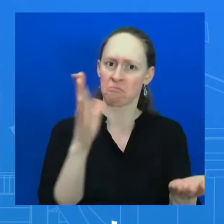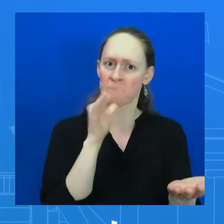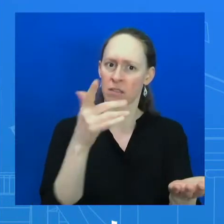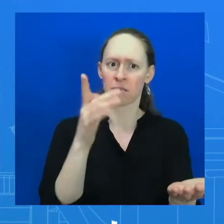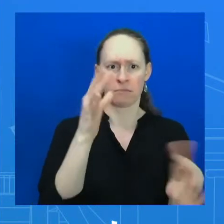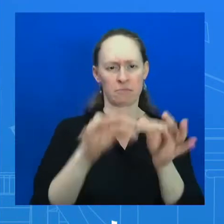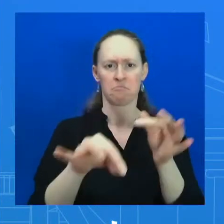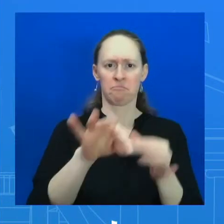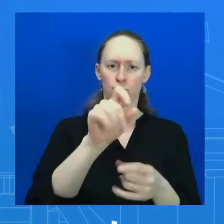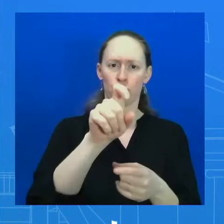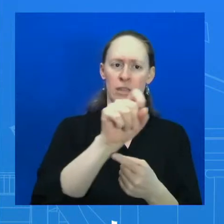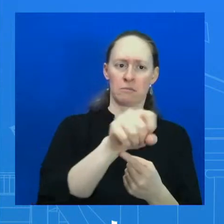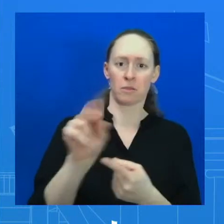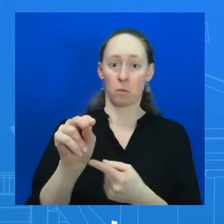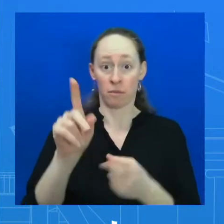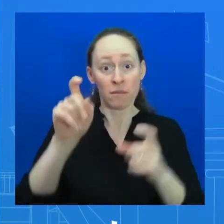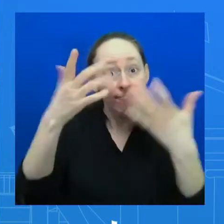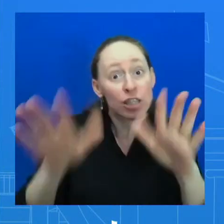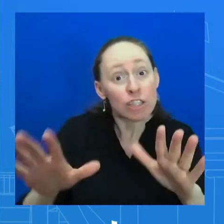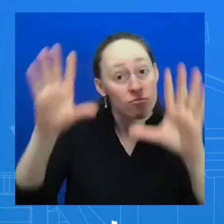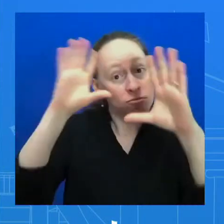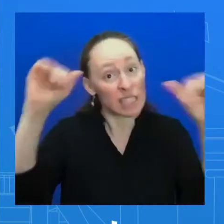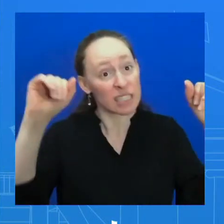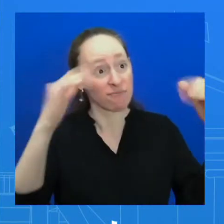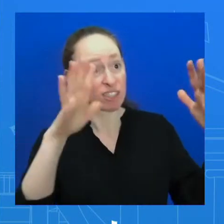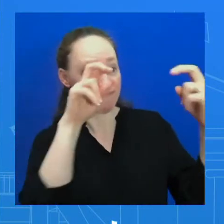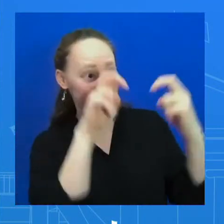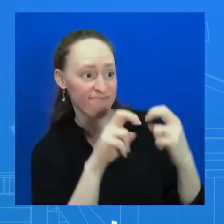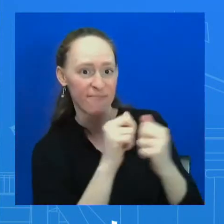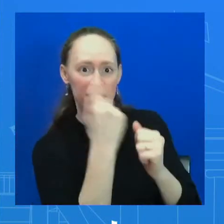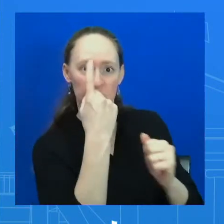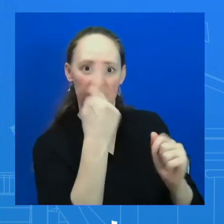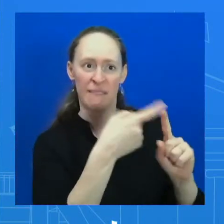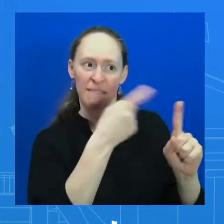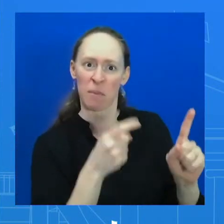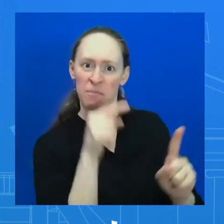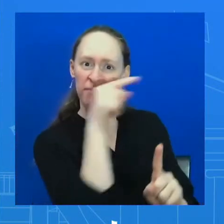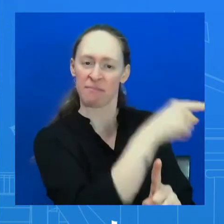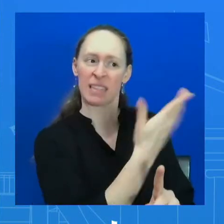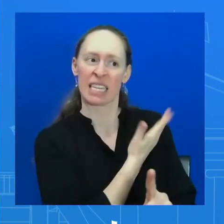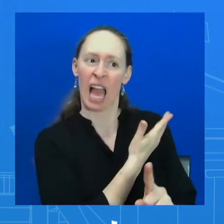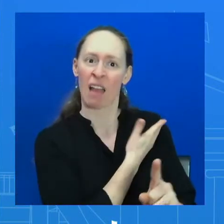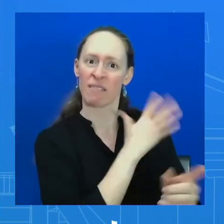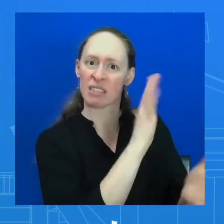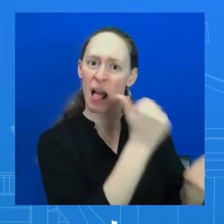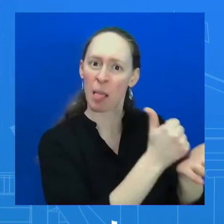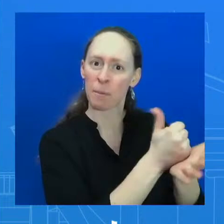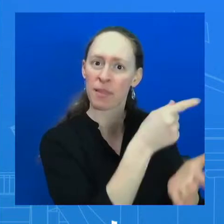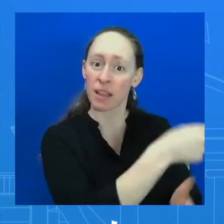And -- and the reason I'm asking is a number of people at the meeting said, to their knowledge, this was the first time the President had actually -- Ms. Jean-Pierre: Yeah.